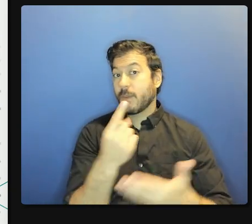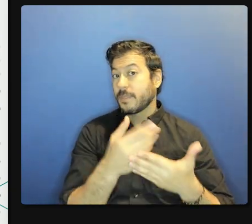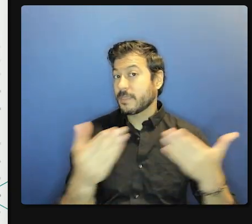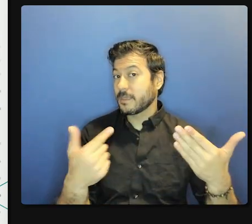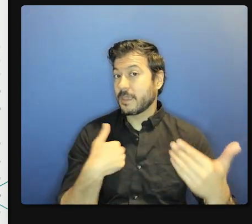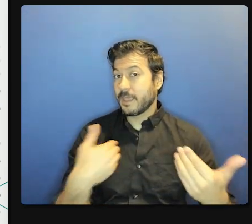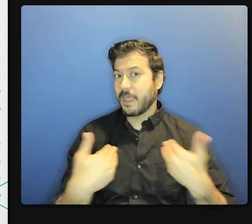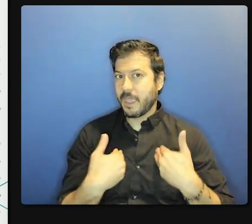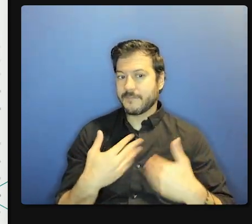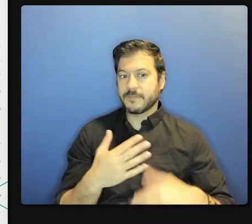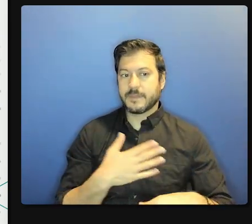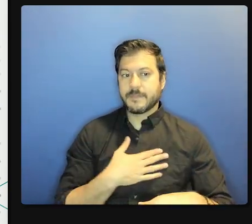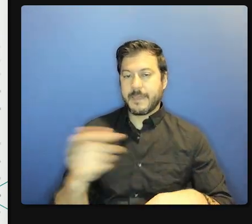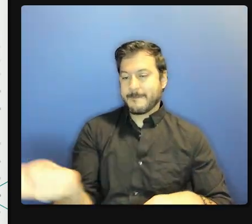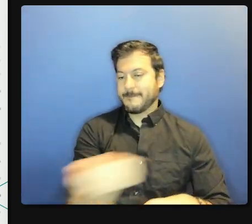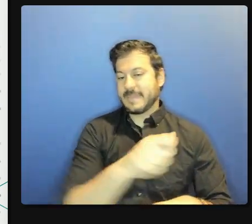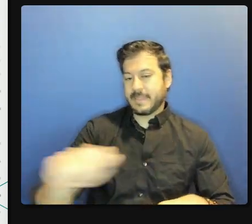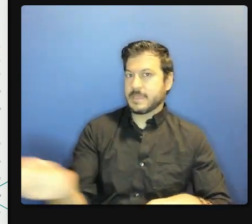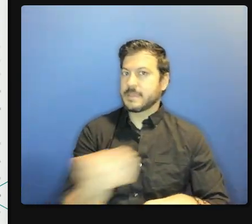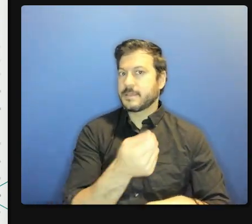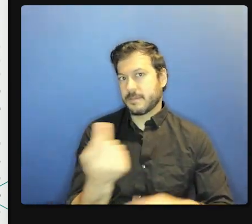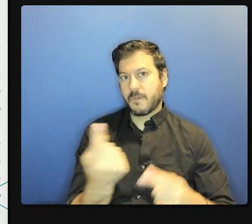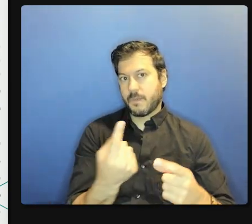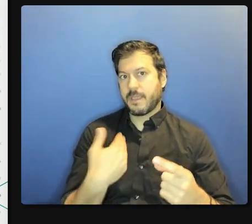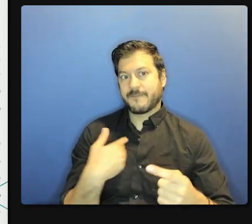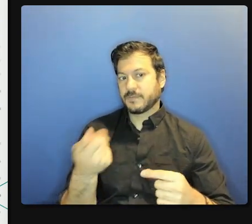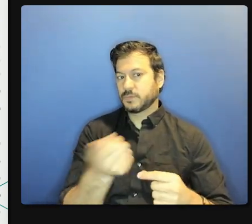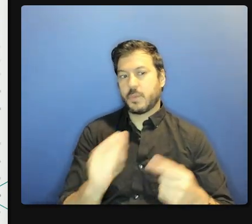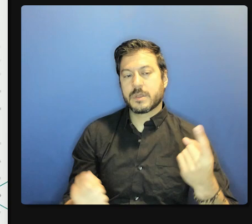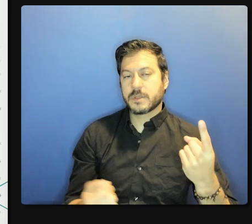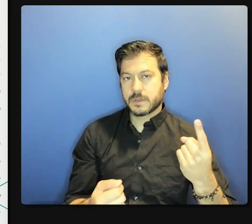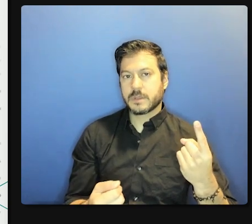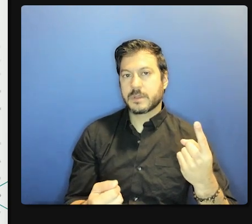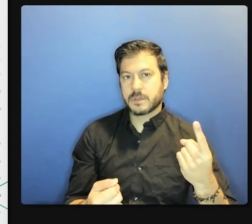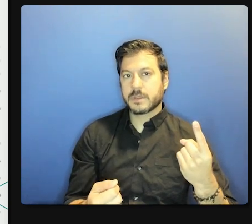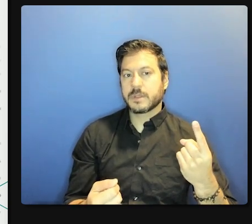All I have is my melee weapon. I only have my sword.